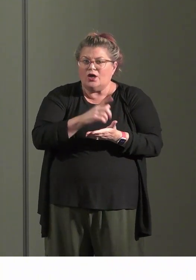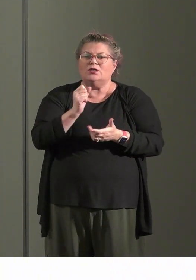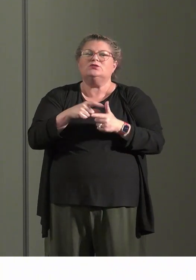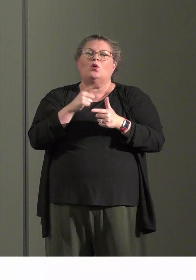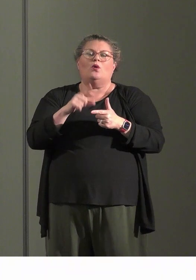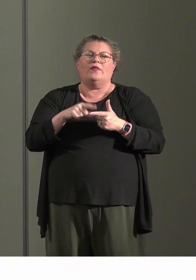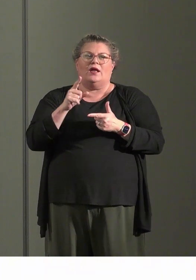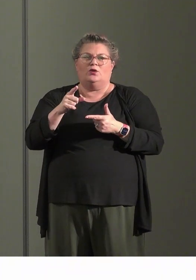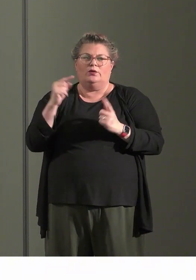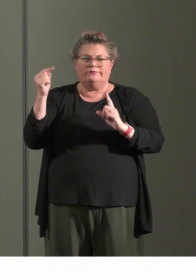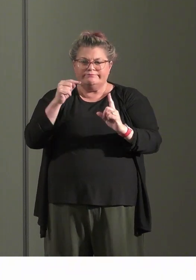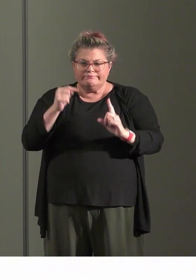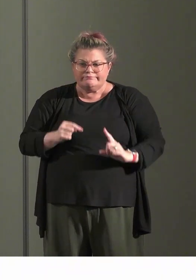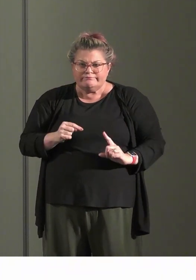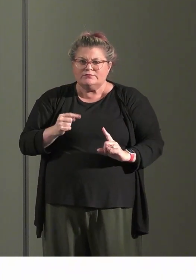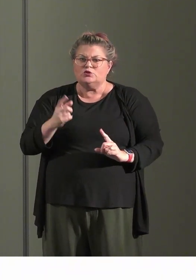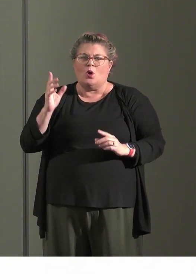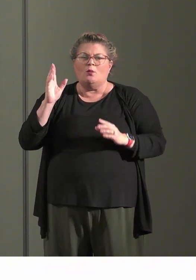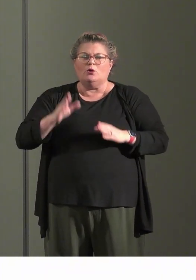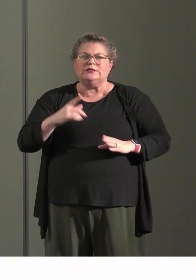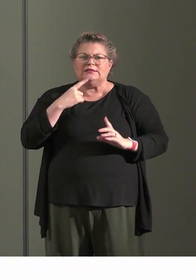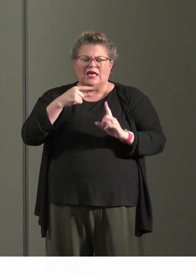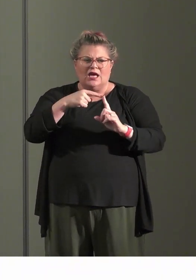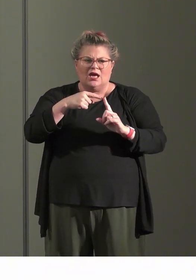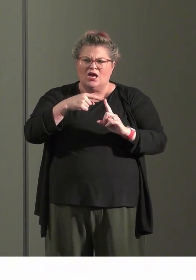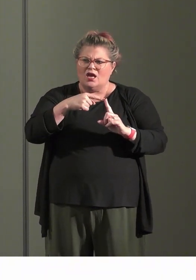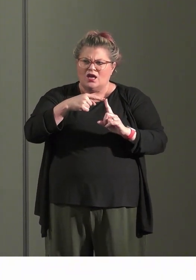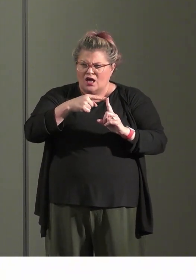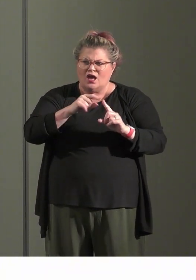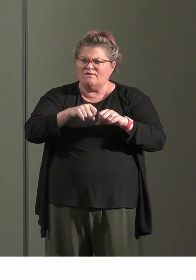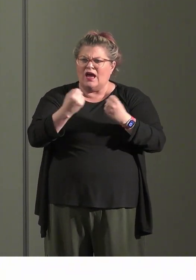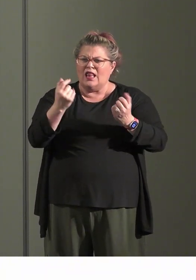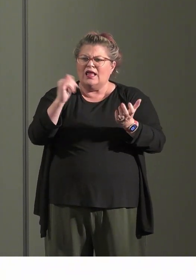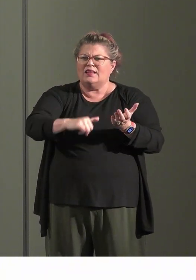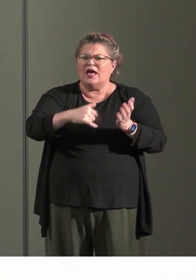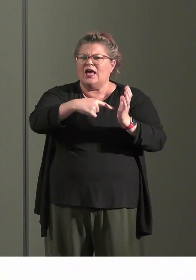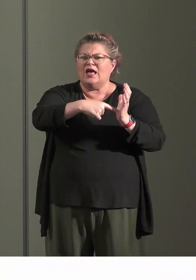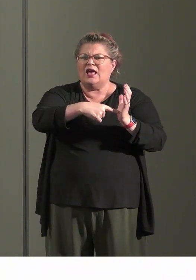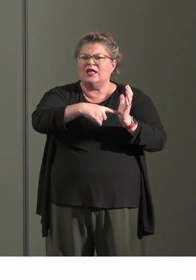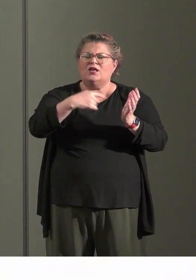to the piece of legislation with their complaint. I was violated they didn't meet regulation ABC we